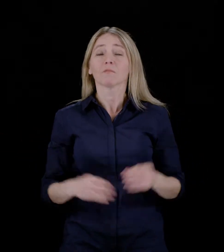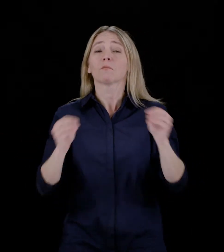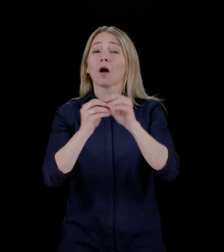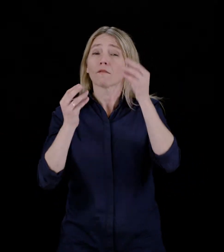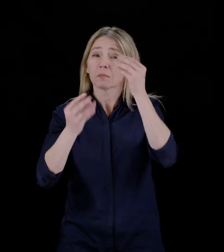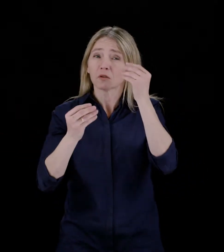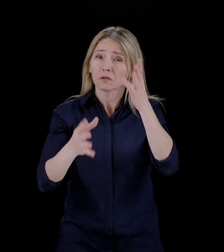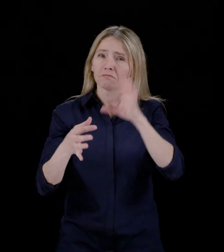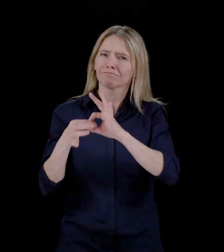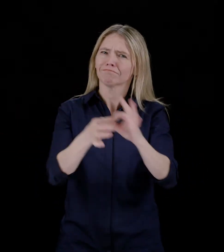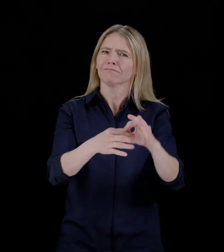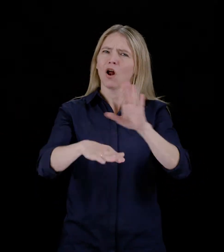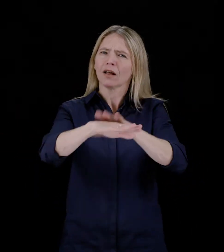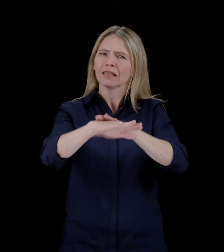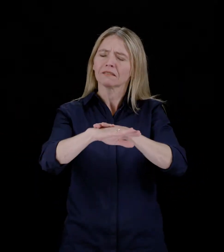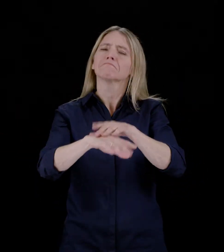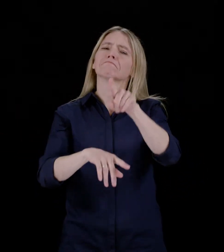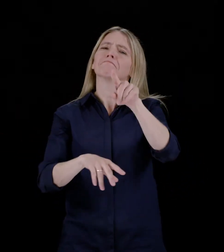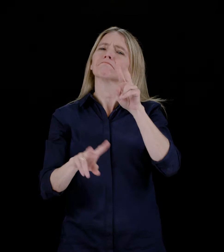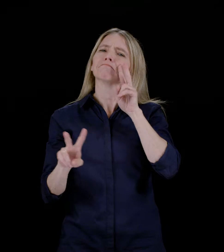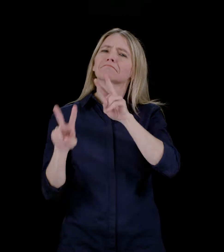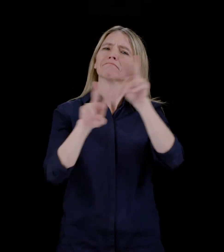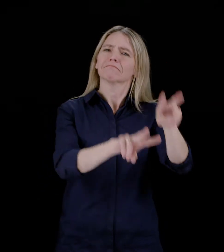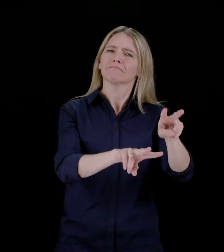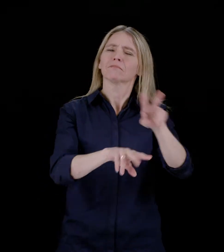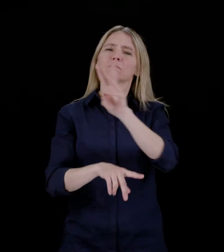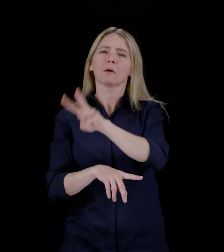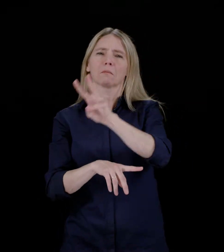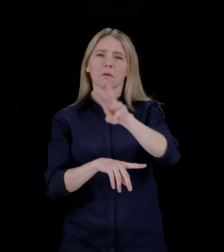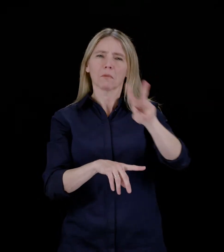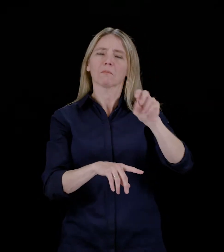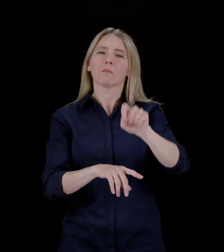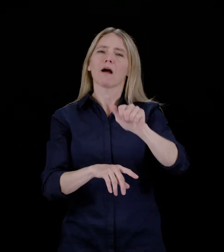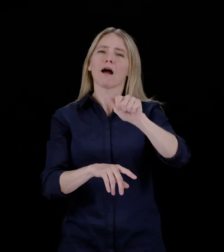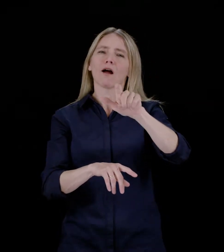For more information about alerting, visit www.AlertReady.ca.